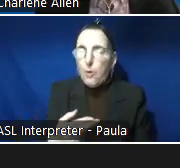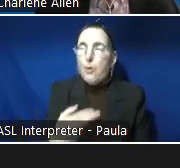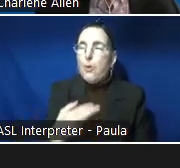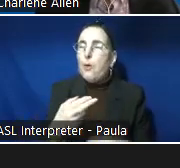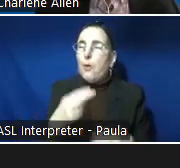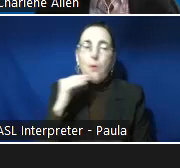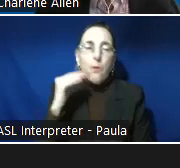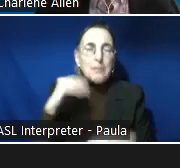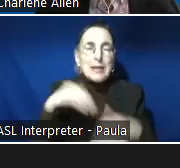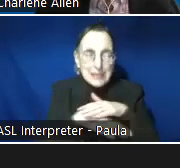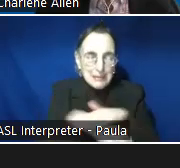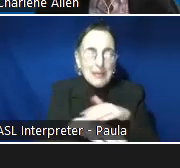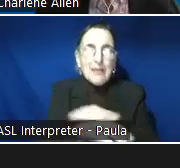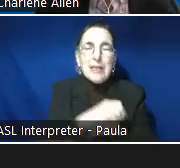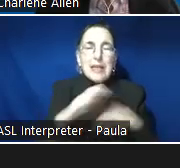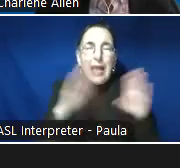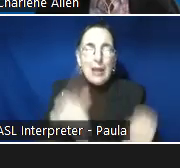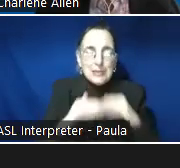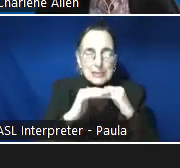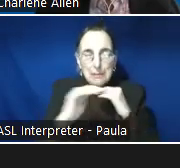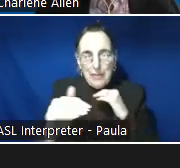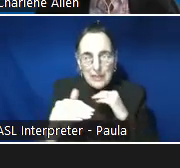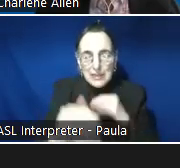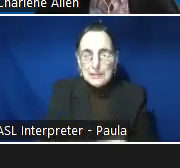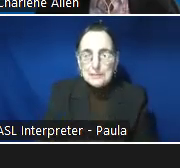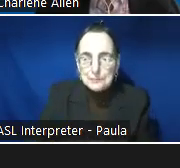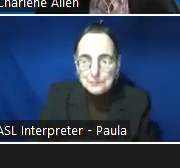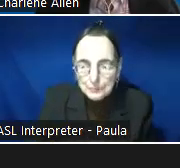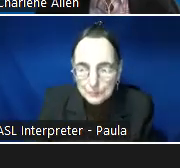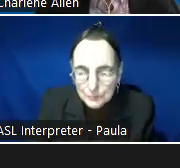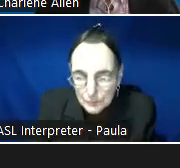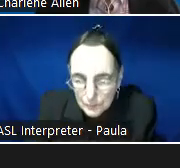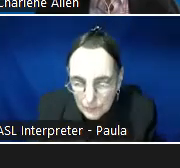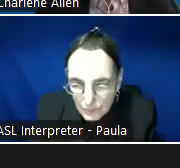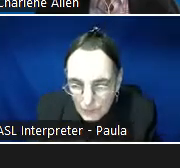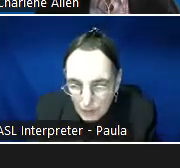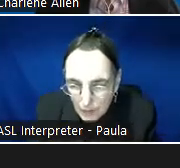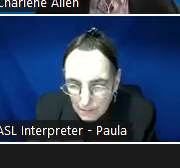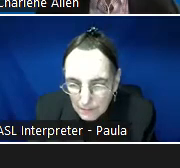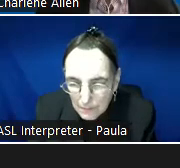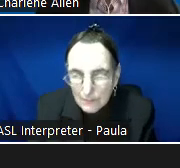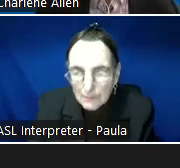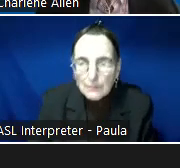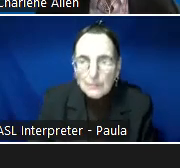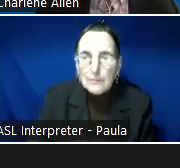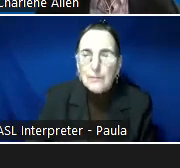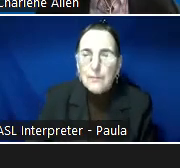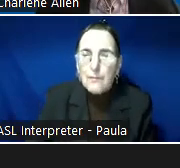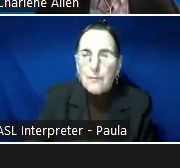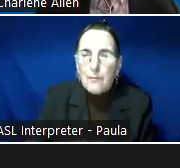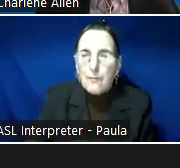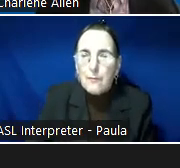one type of partnership, please select the option that best describes your partnerships.